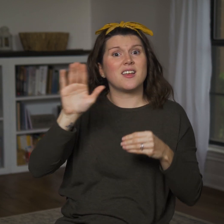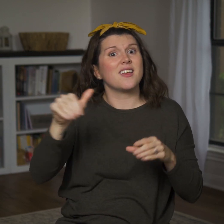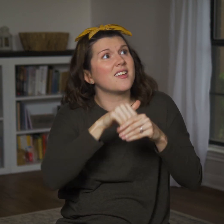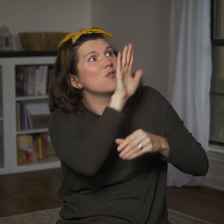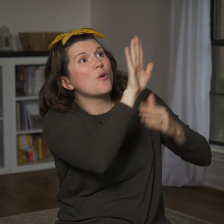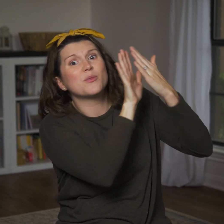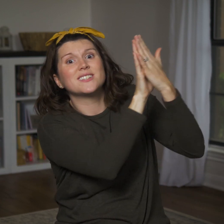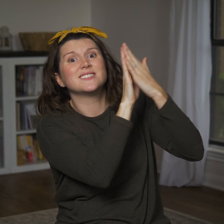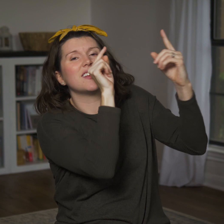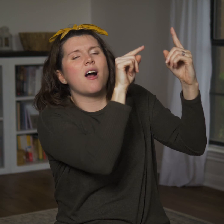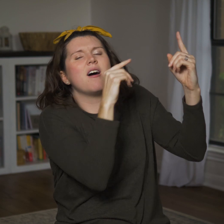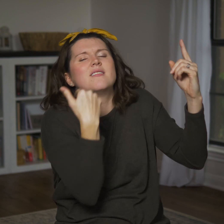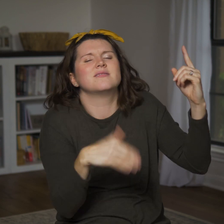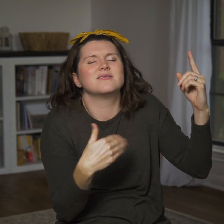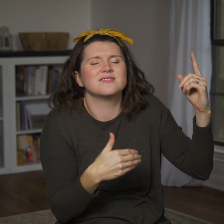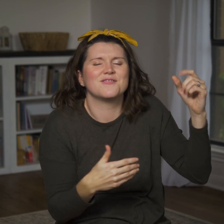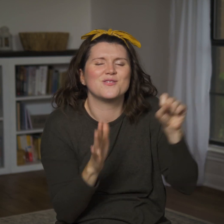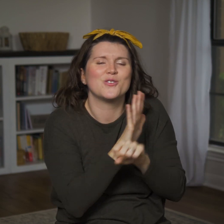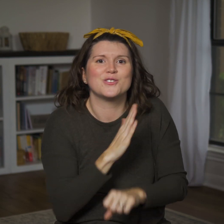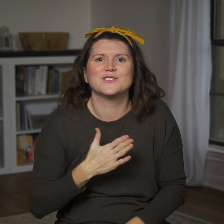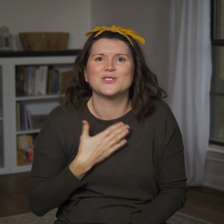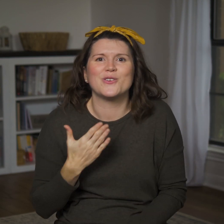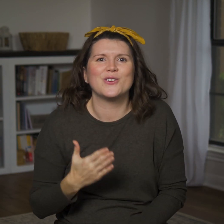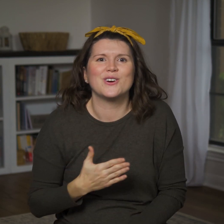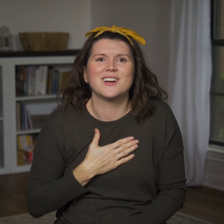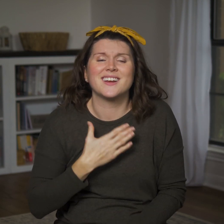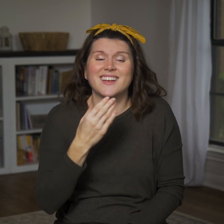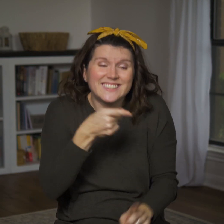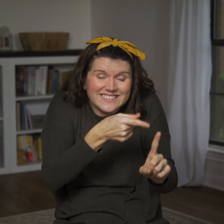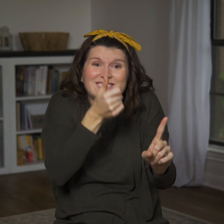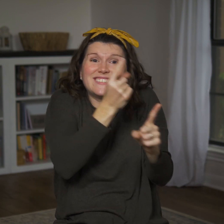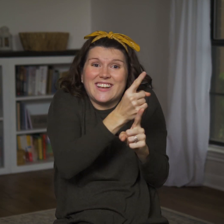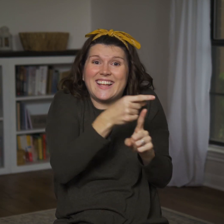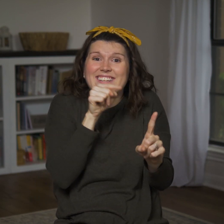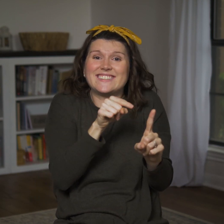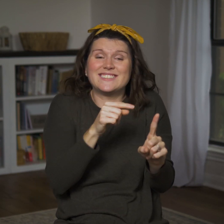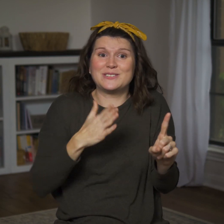“In your presence there is fullness of joy”. And David is right.